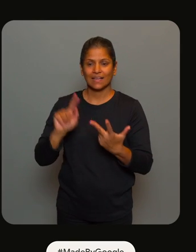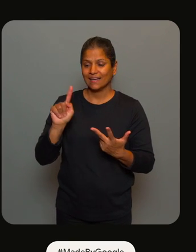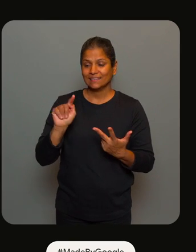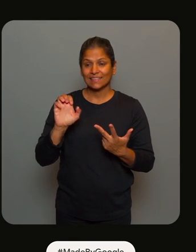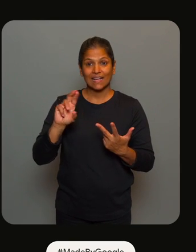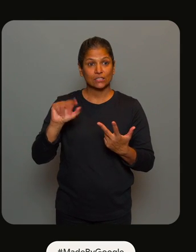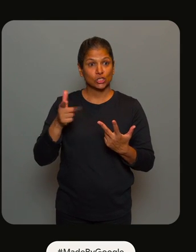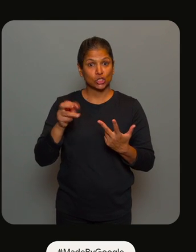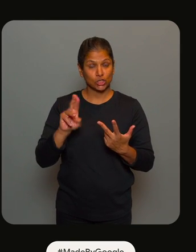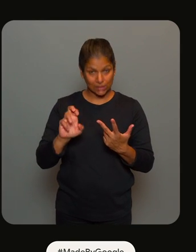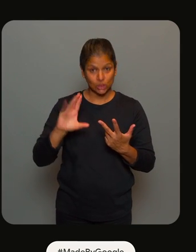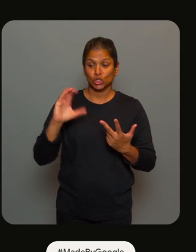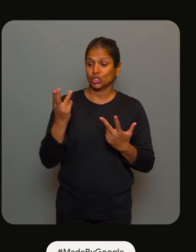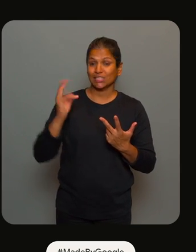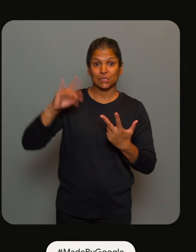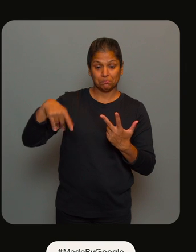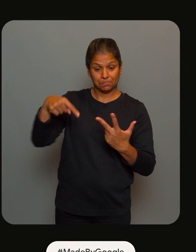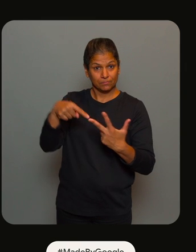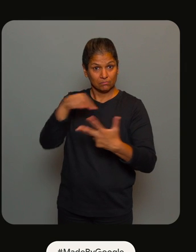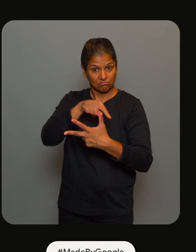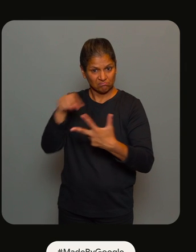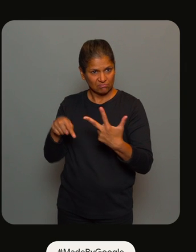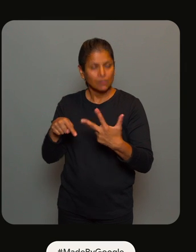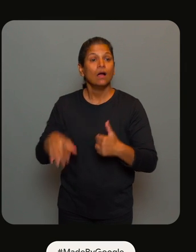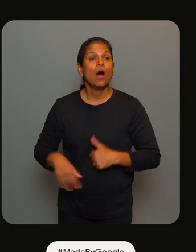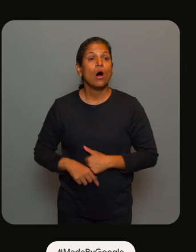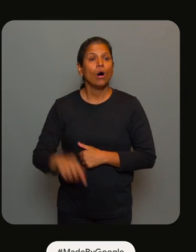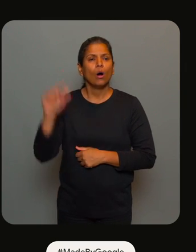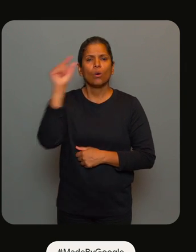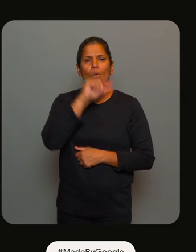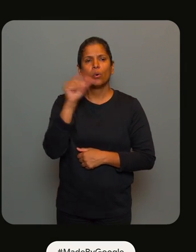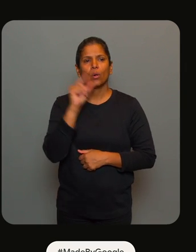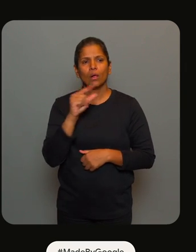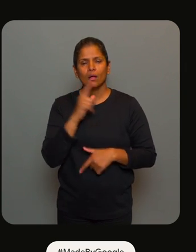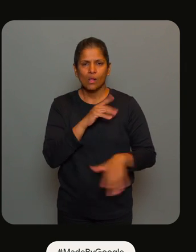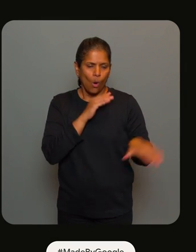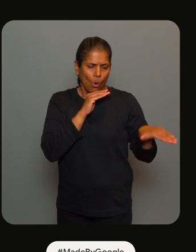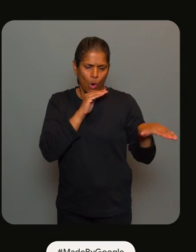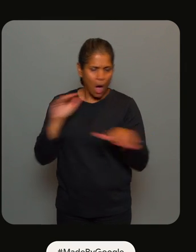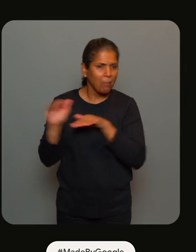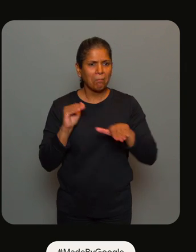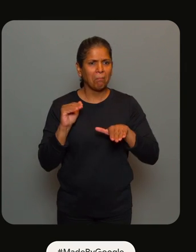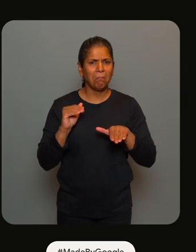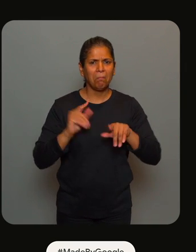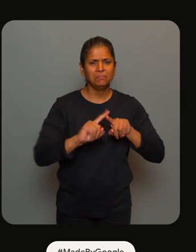This is where the "Google" in "Google Hardware" is such a differentiator for our products.